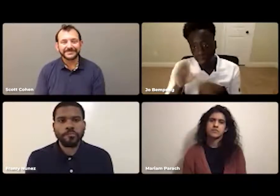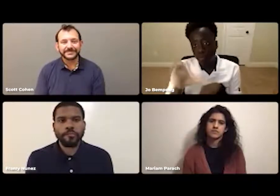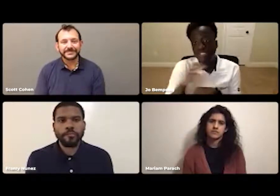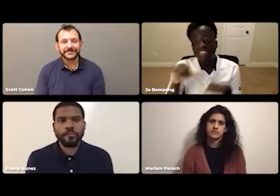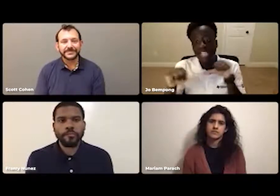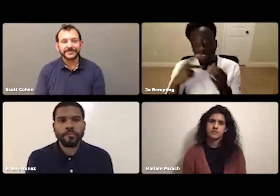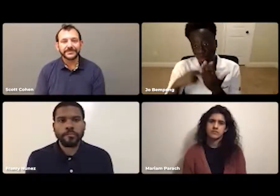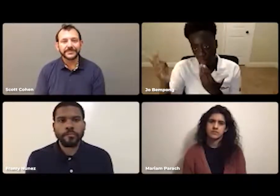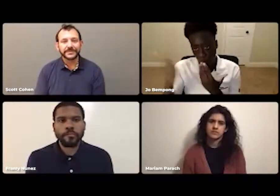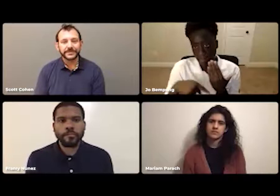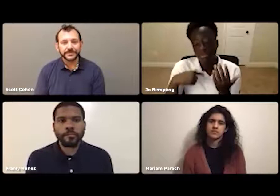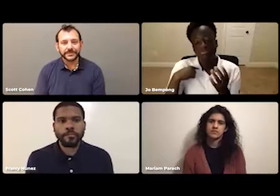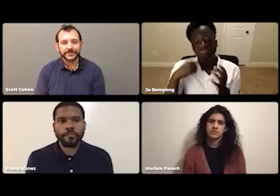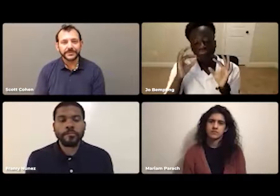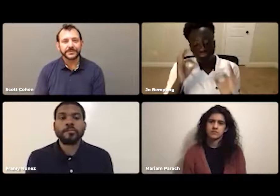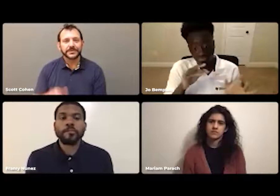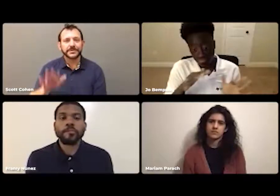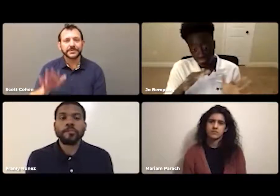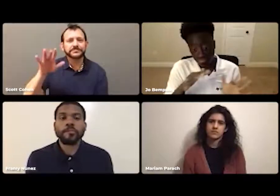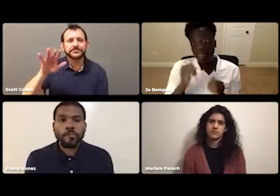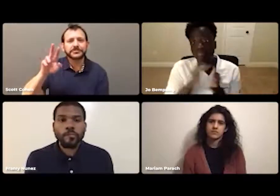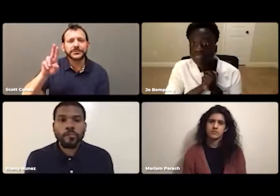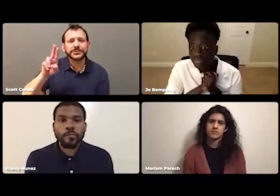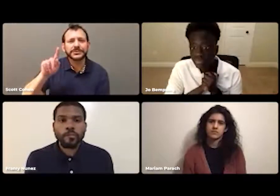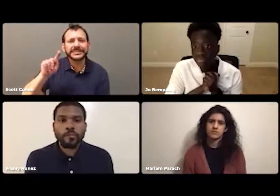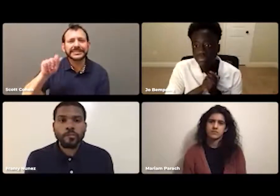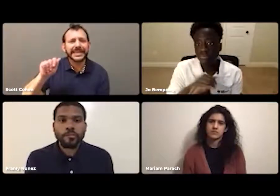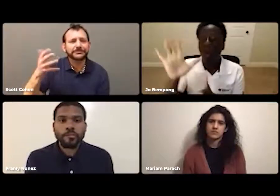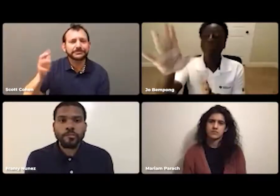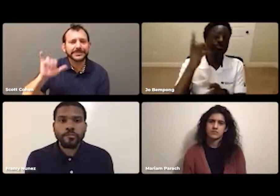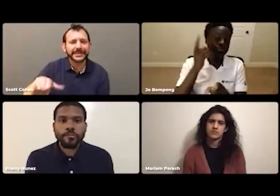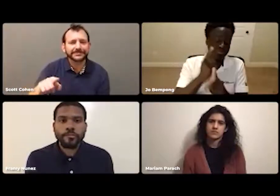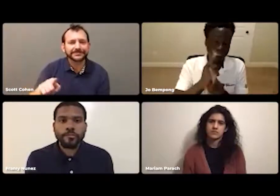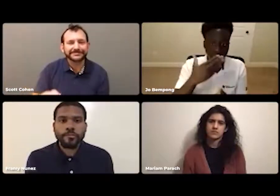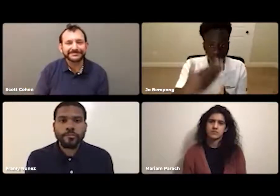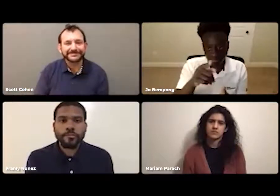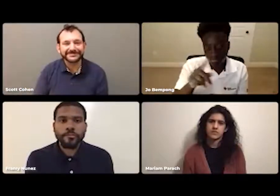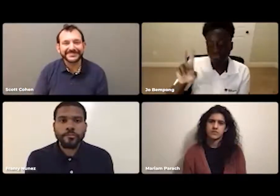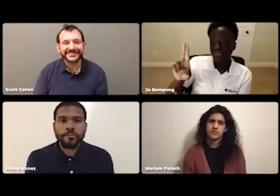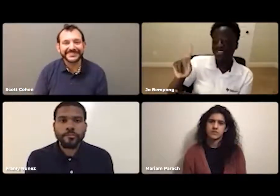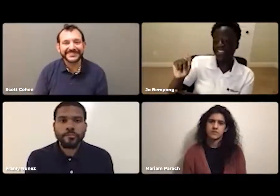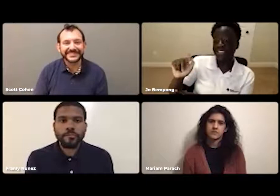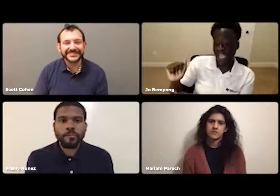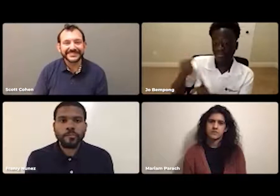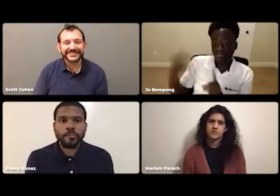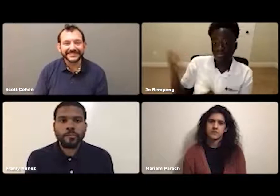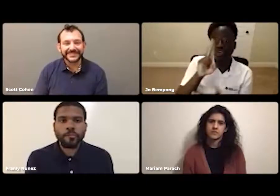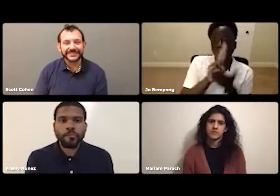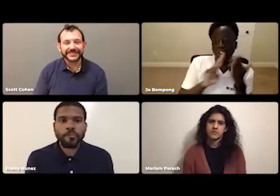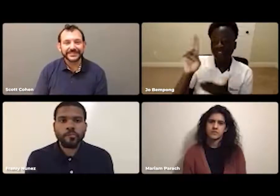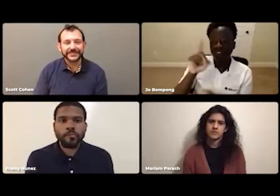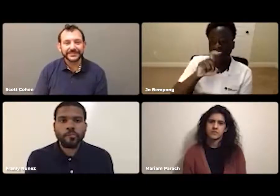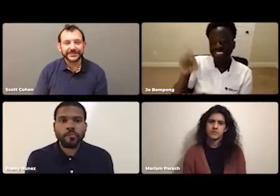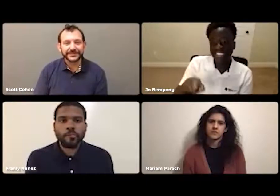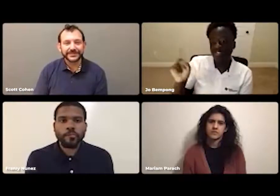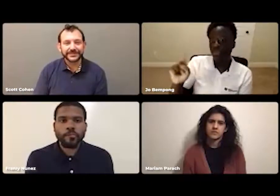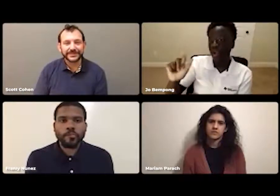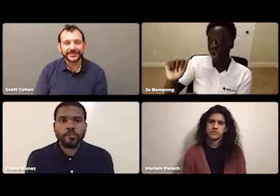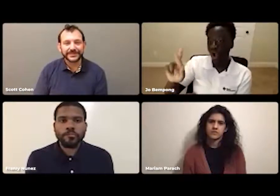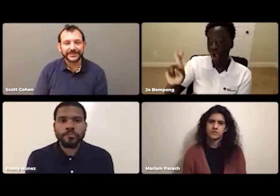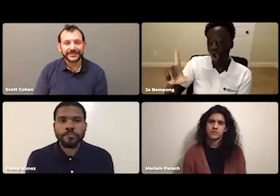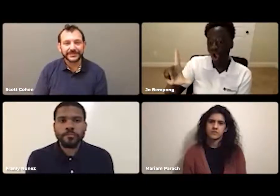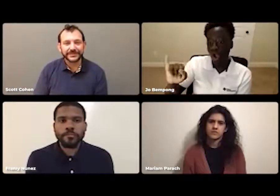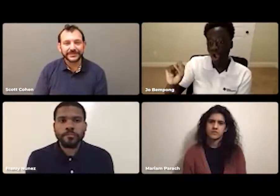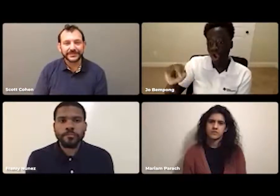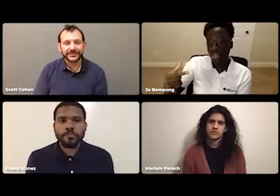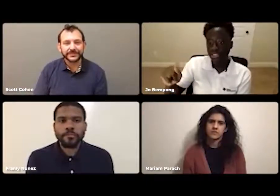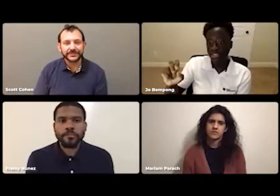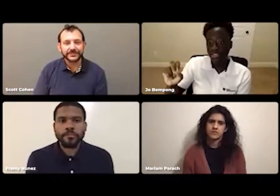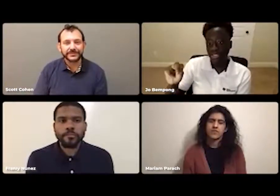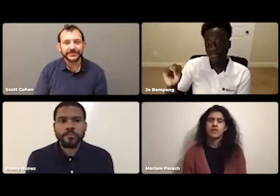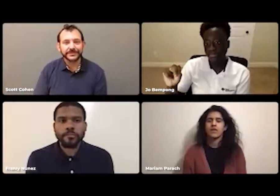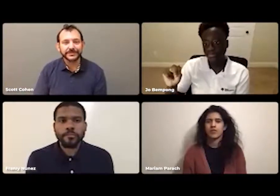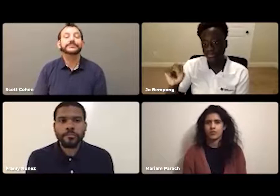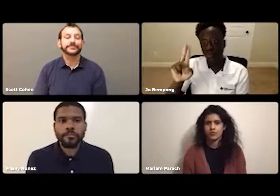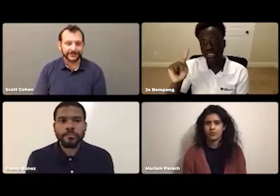I applied at RIT but got accepted at UTA, the University of Texas in Arlington.